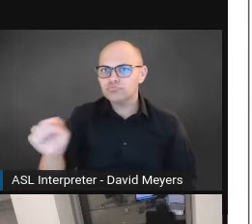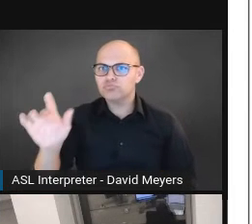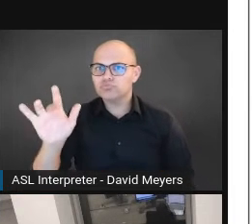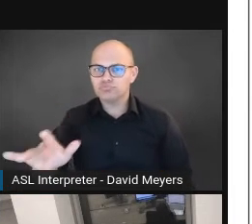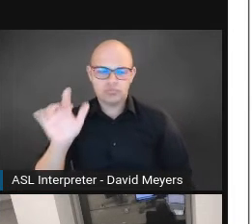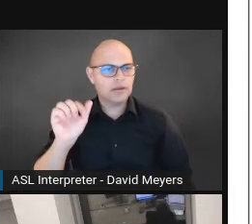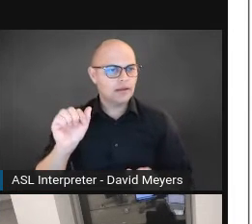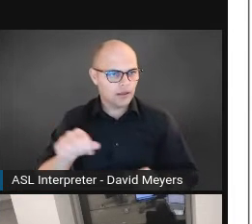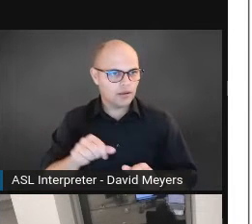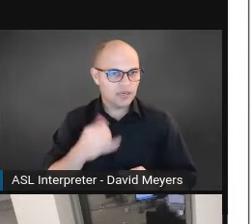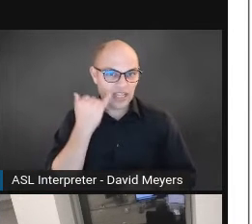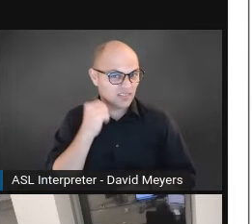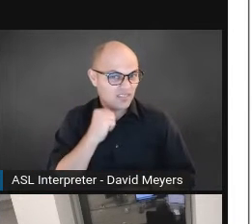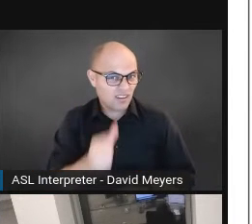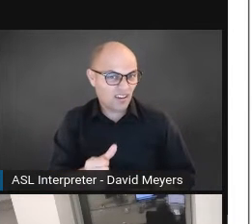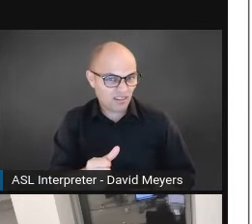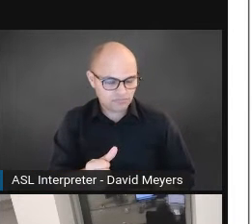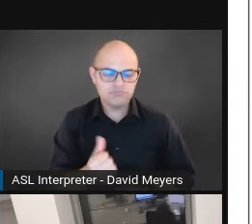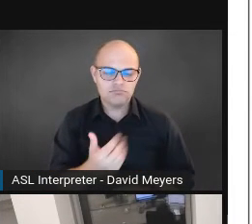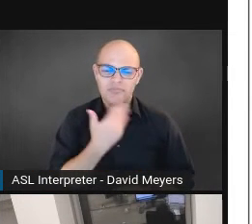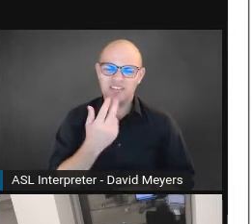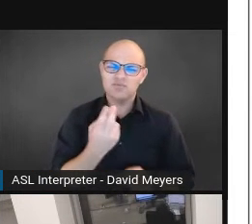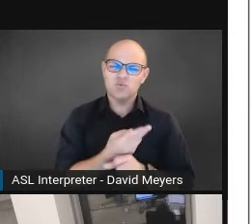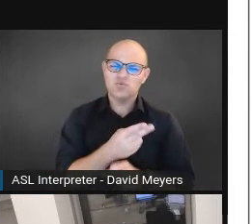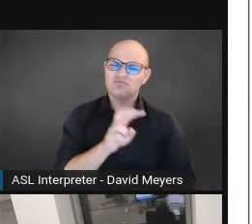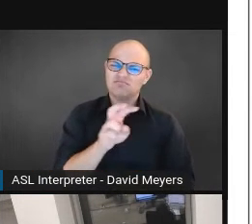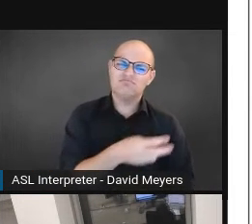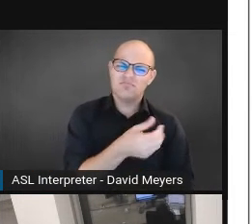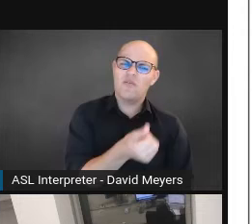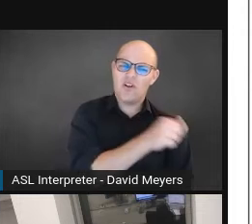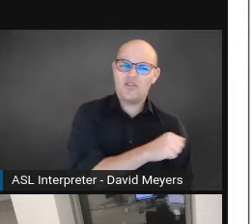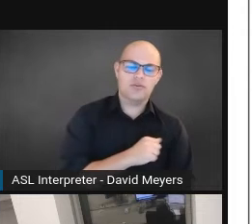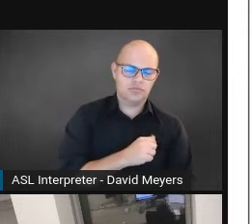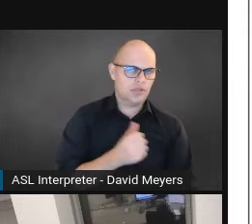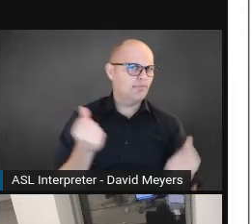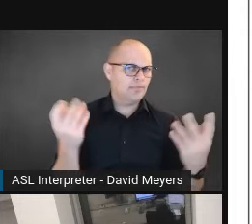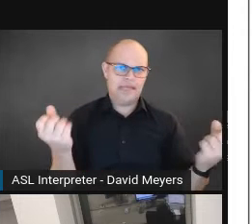it's better to find another one, and there's just plenty of them.